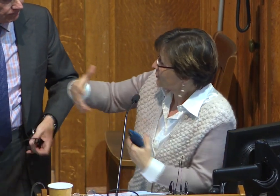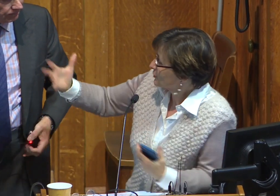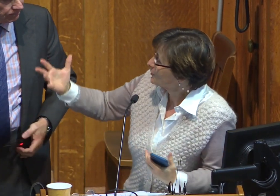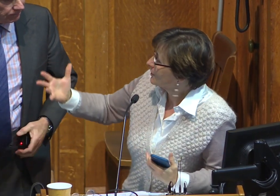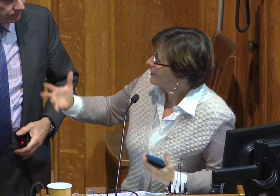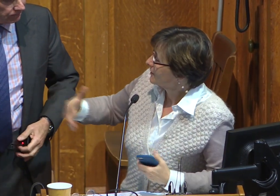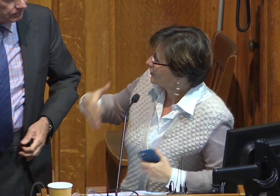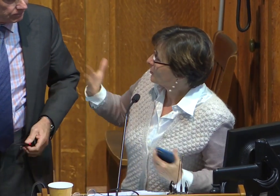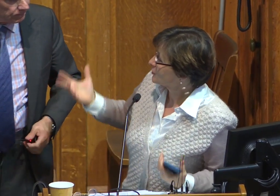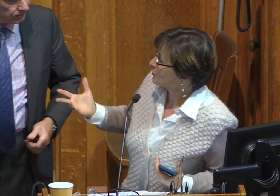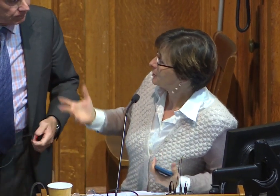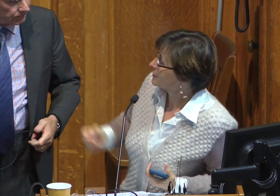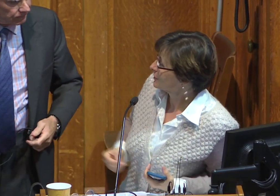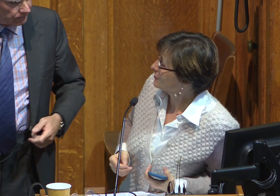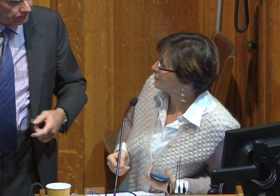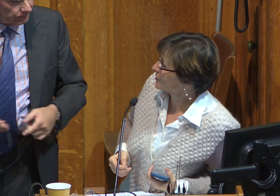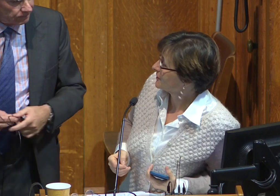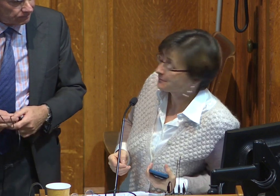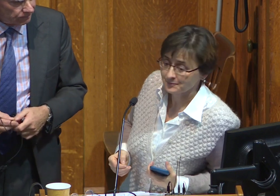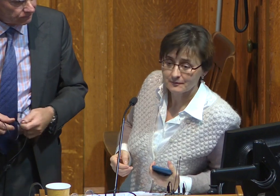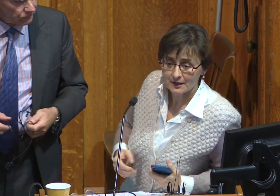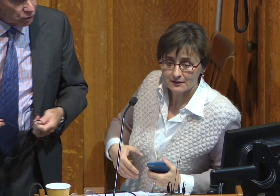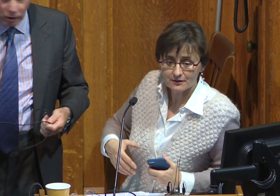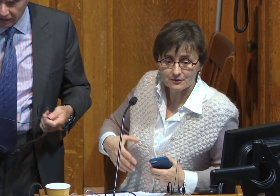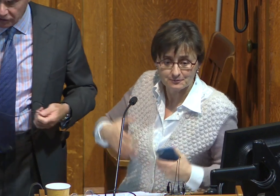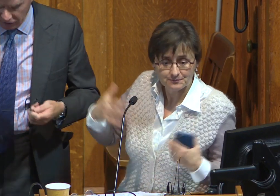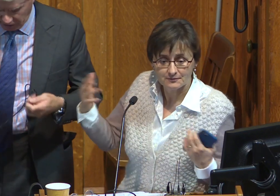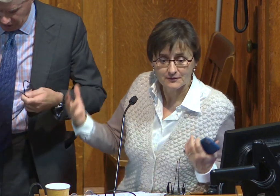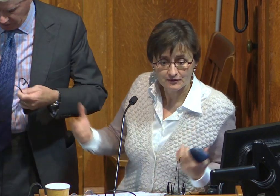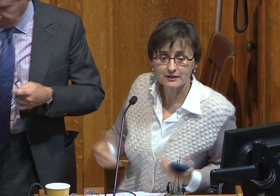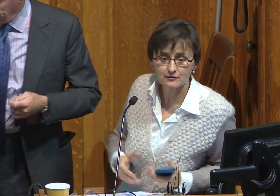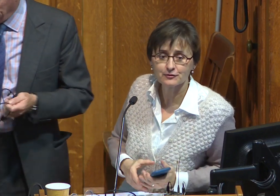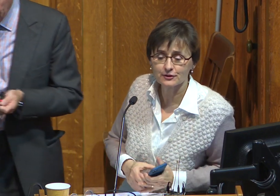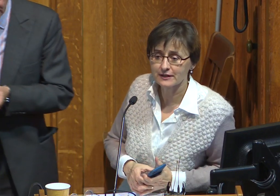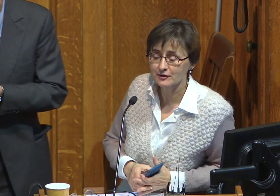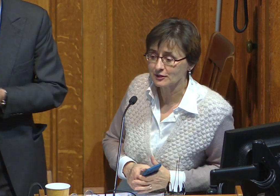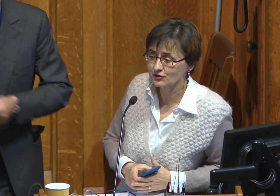into the question period for everyone.